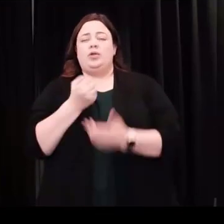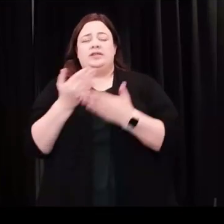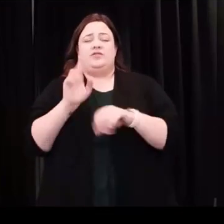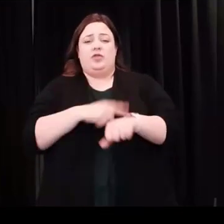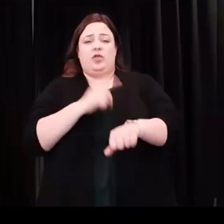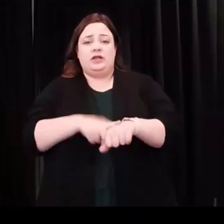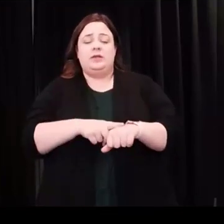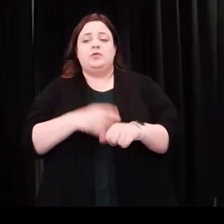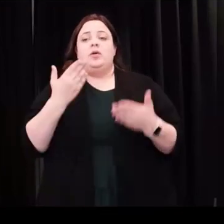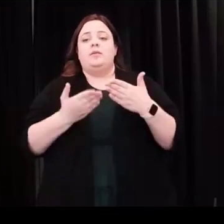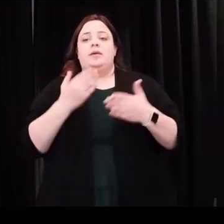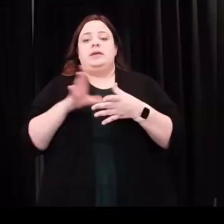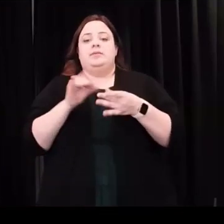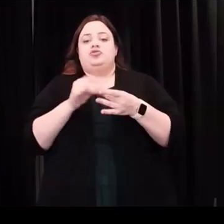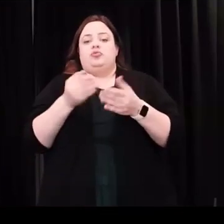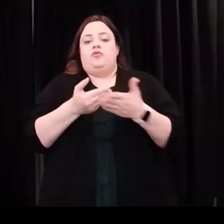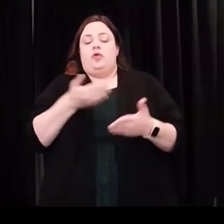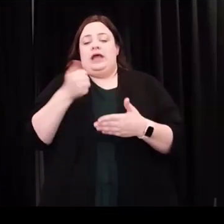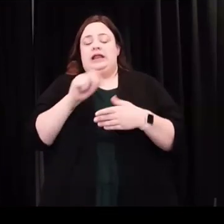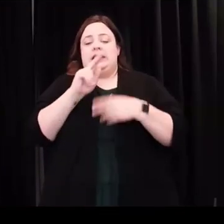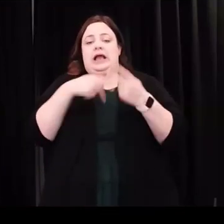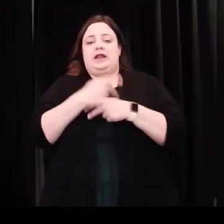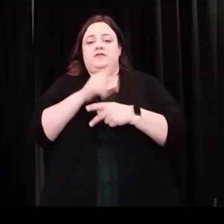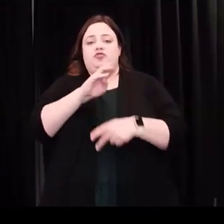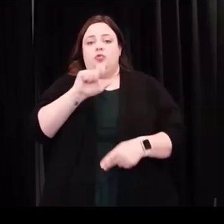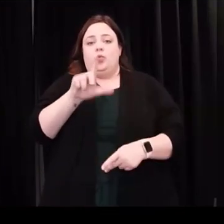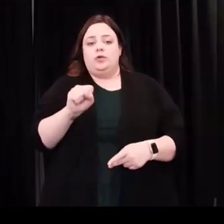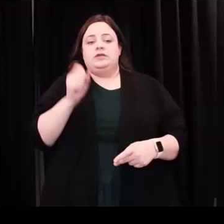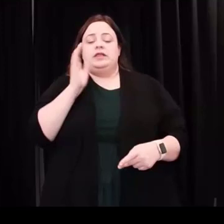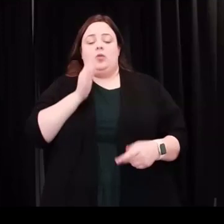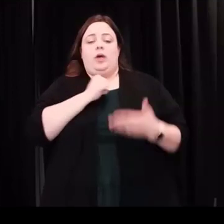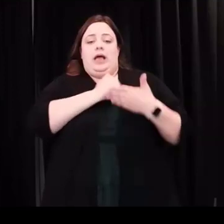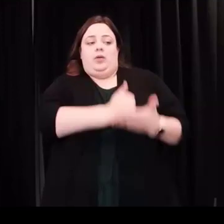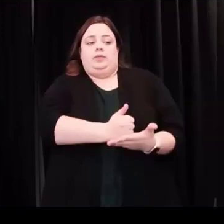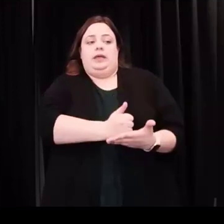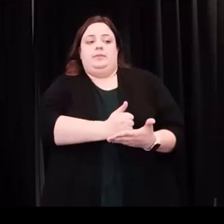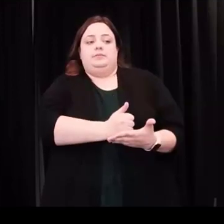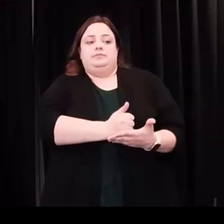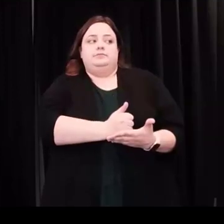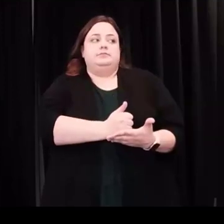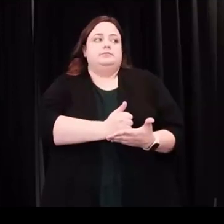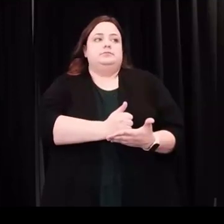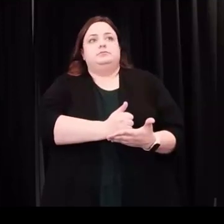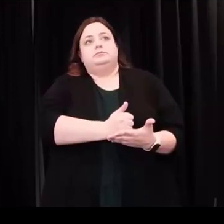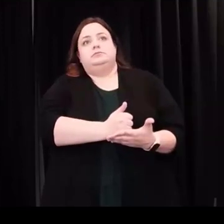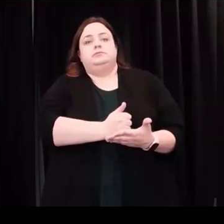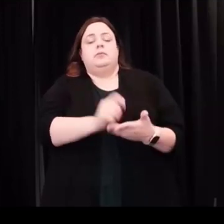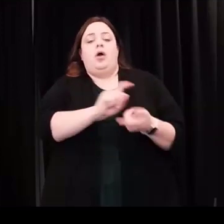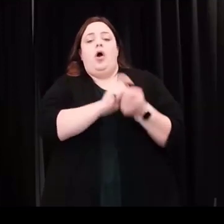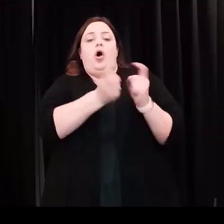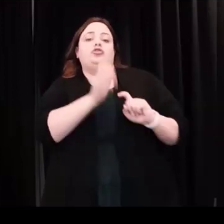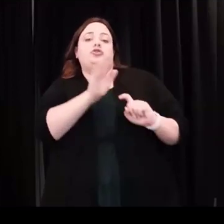like Megan mentioned before, any kind of tools that help them you know, alter their grip,